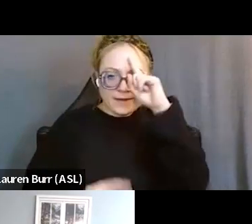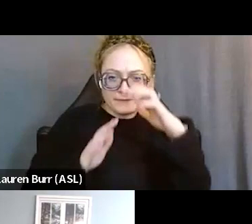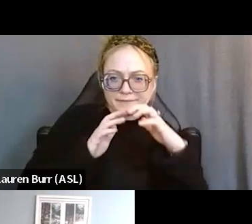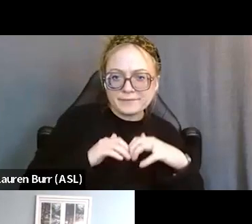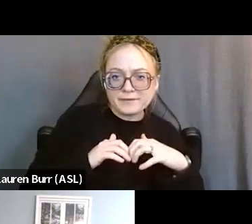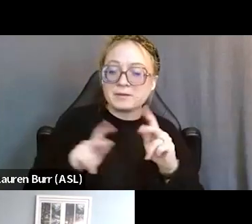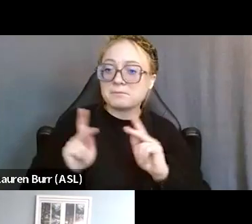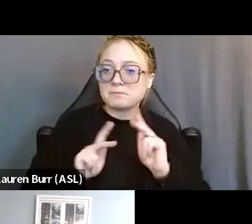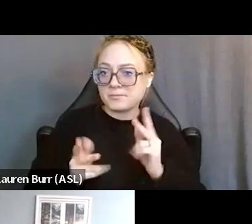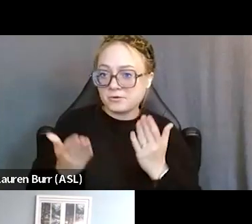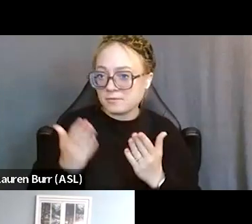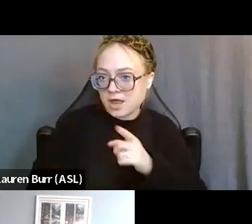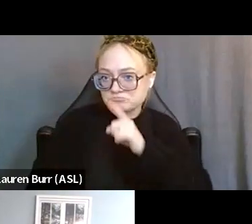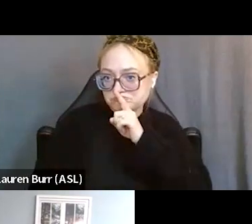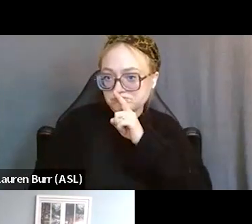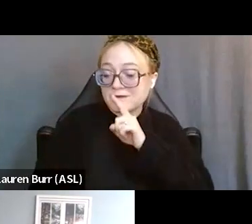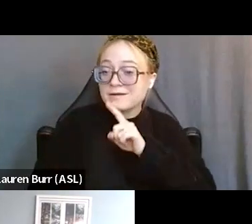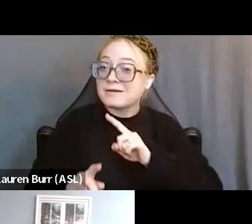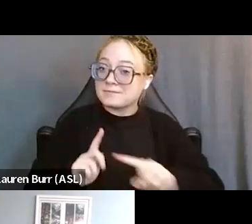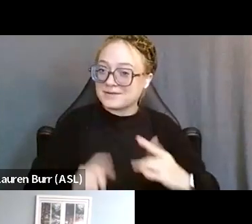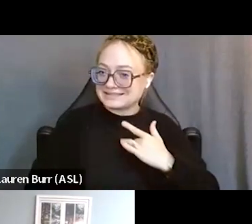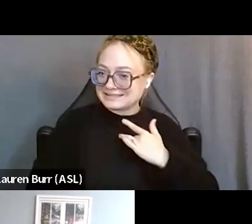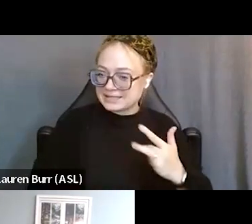there's usually a clear issue